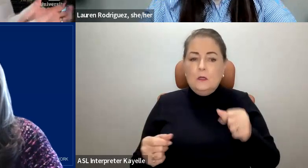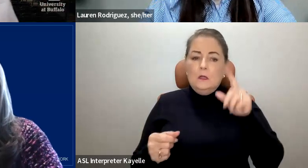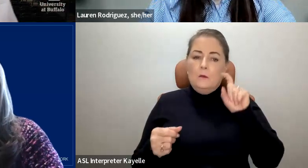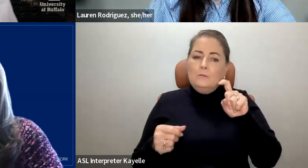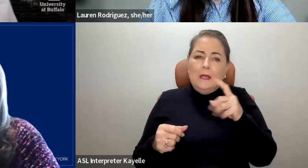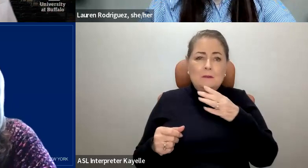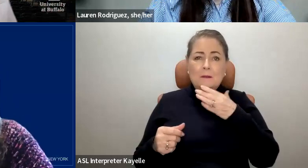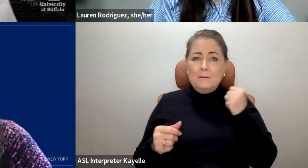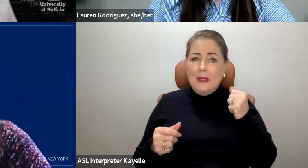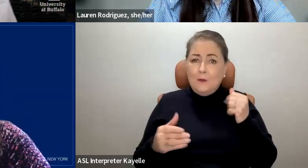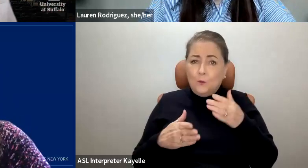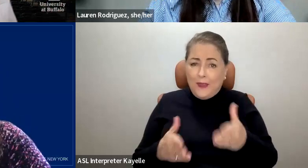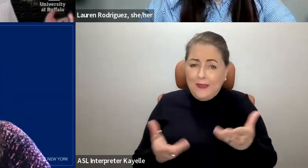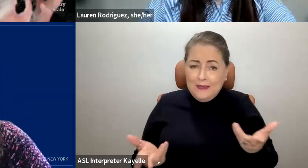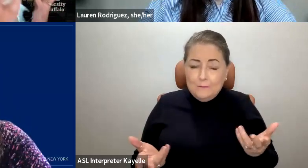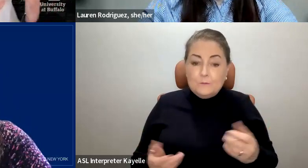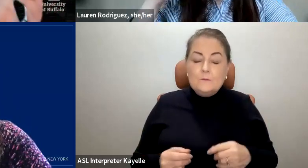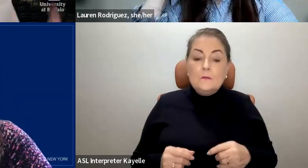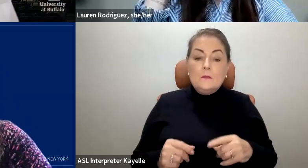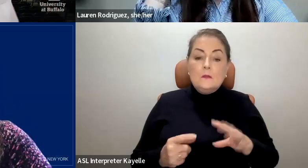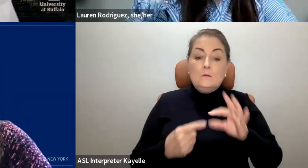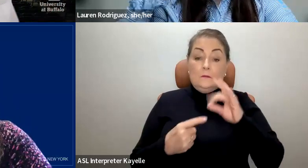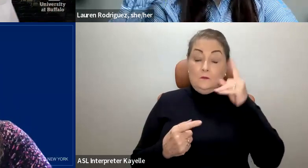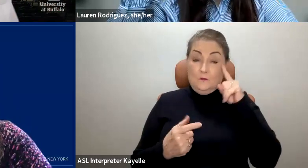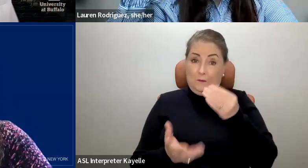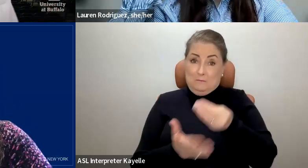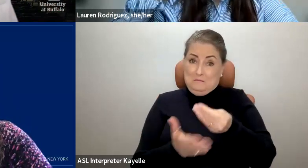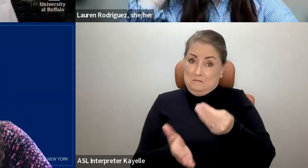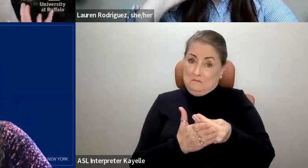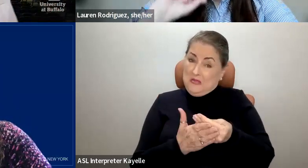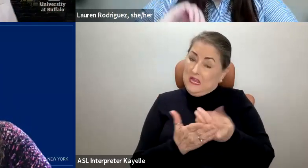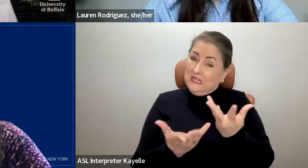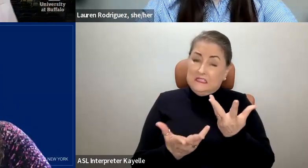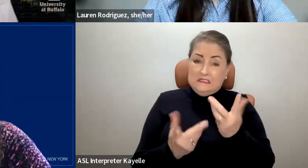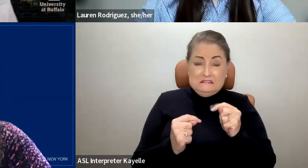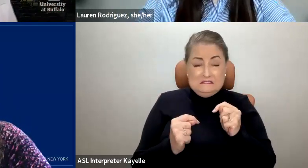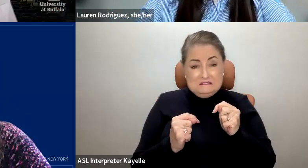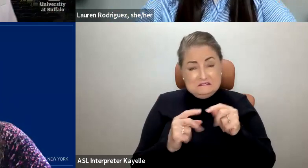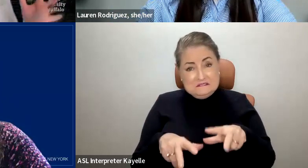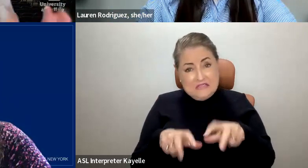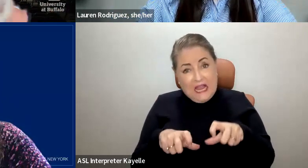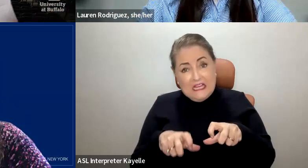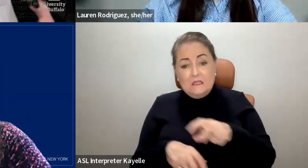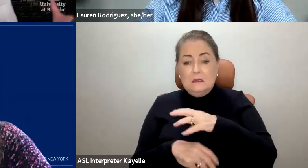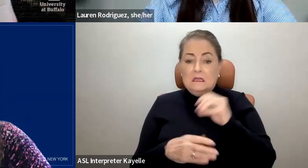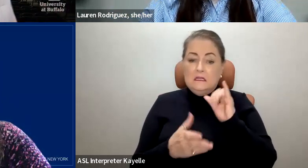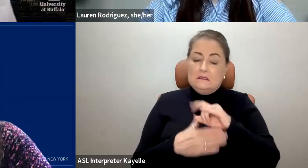to do that, especially because your money is tight. And there are fiscal constraints to be doing being able to do this